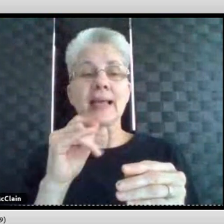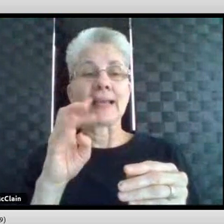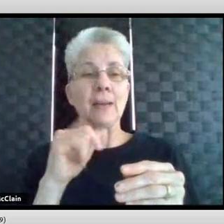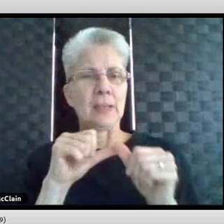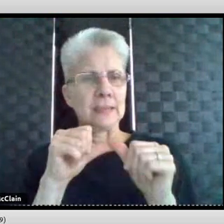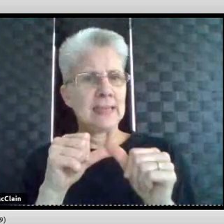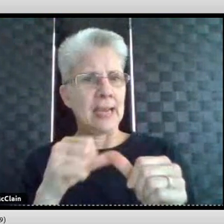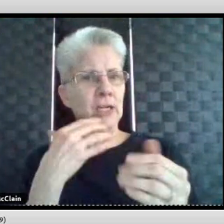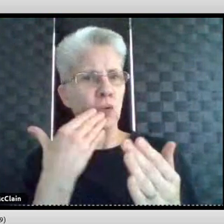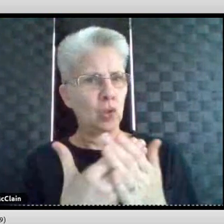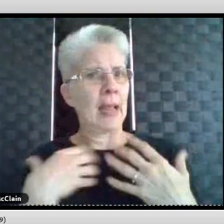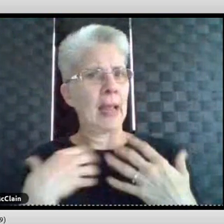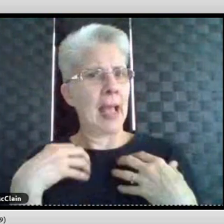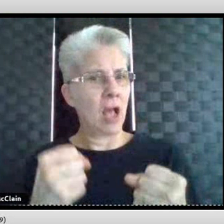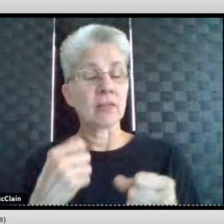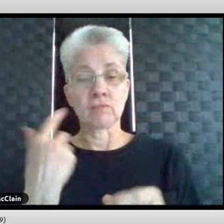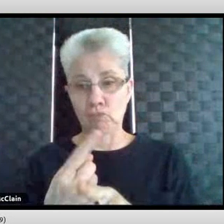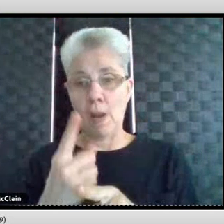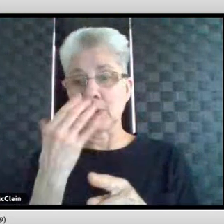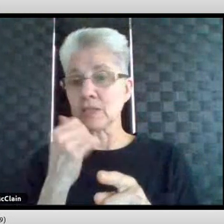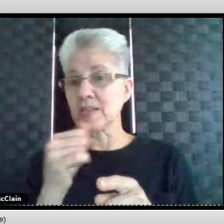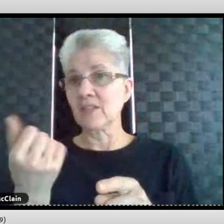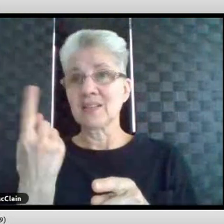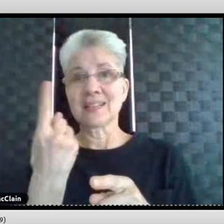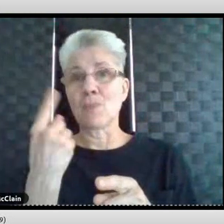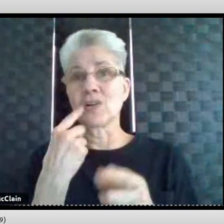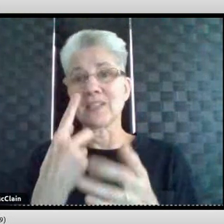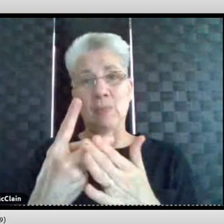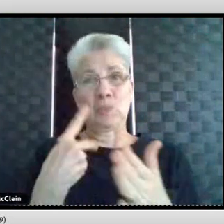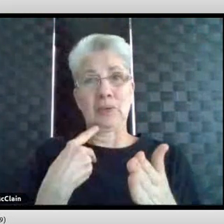Absolutely, because you know what? Even if somebody's just pre-diabetic,